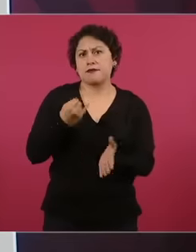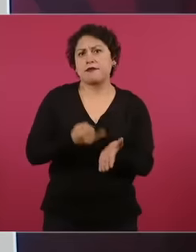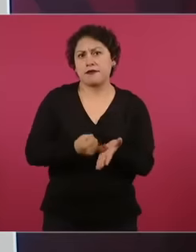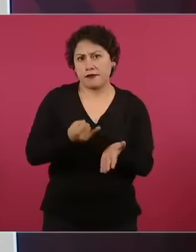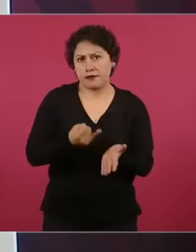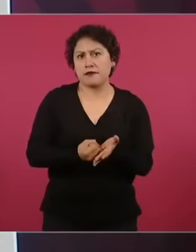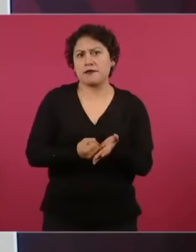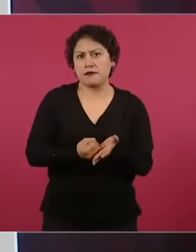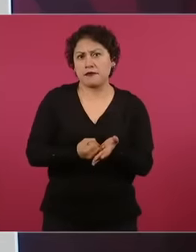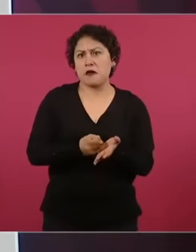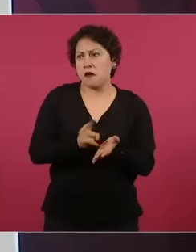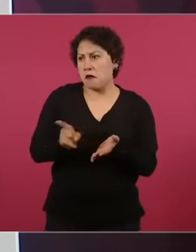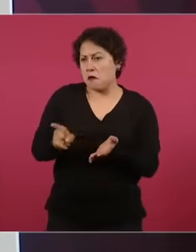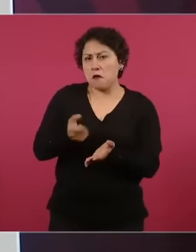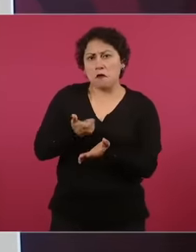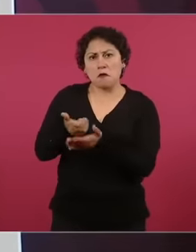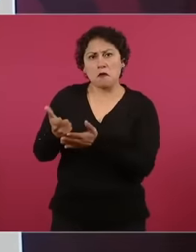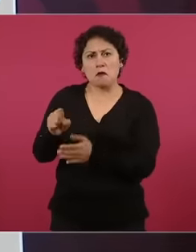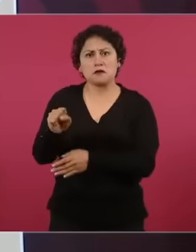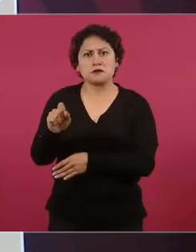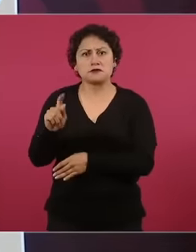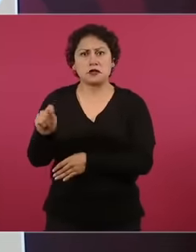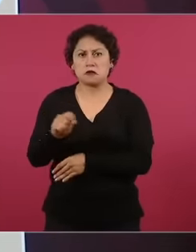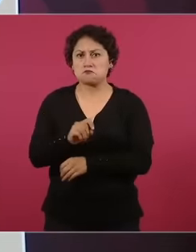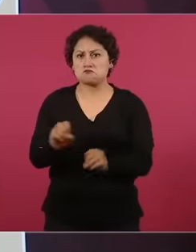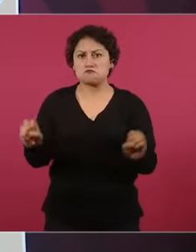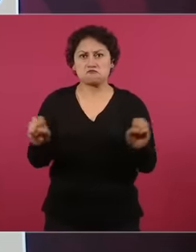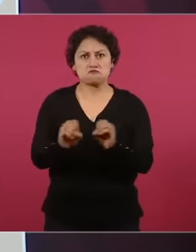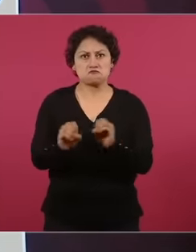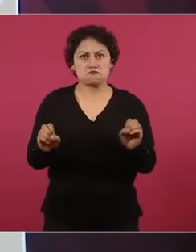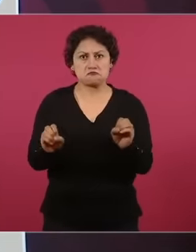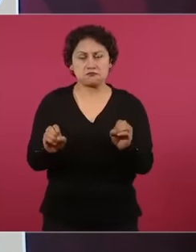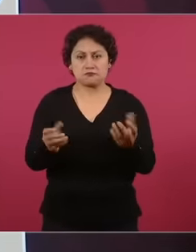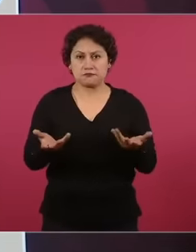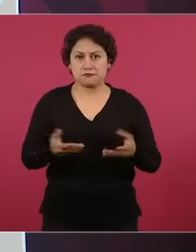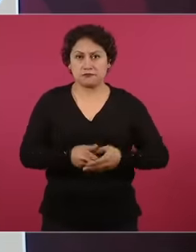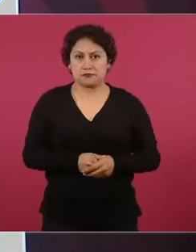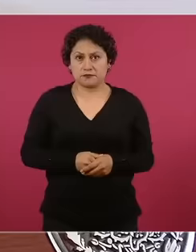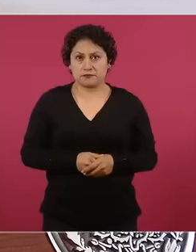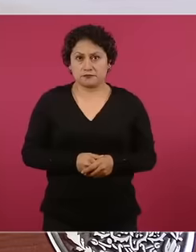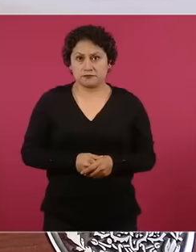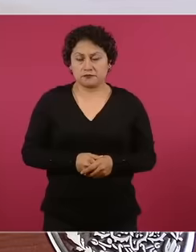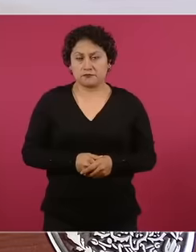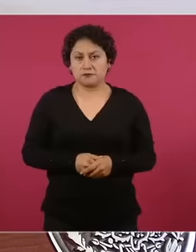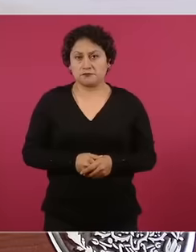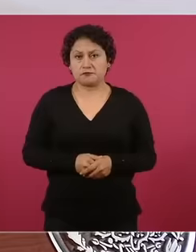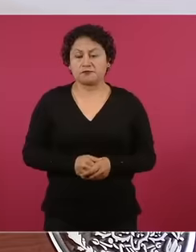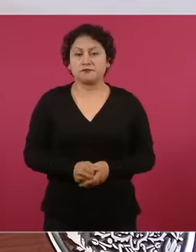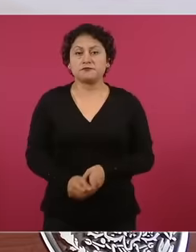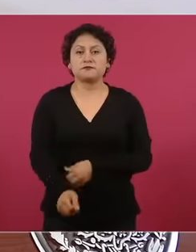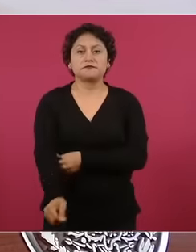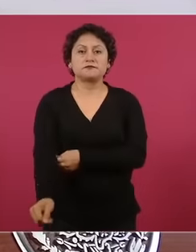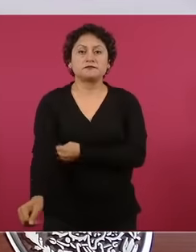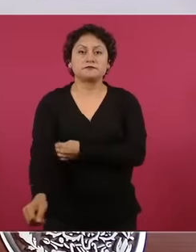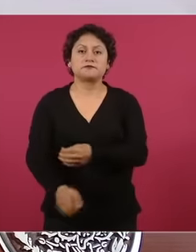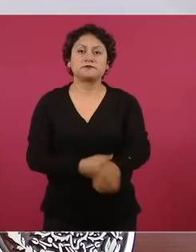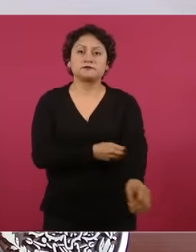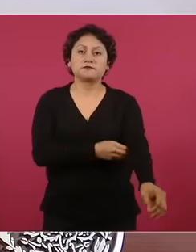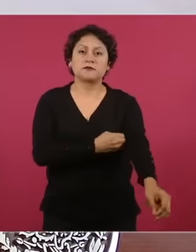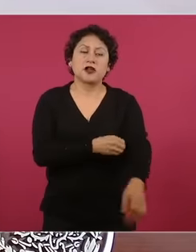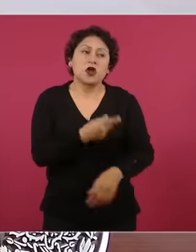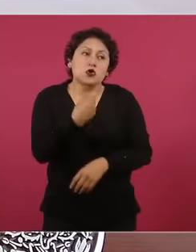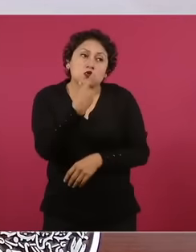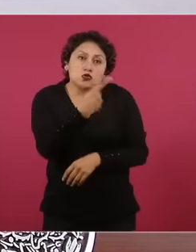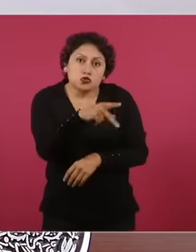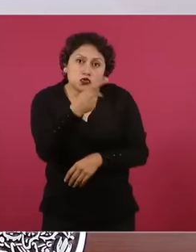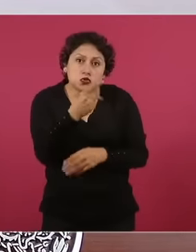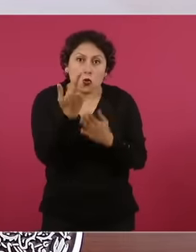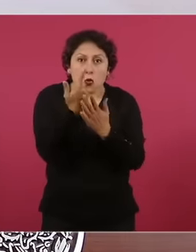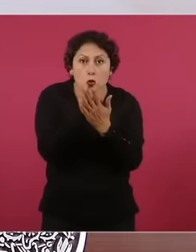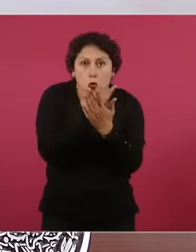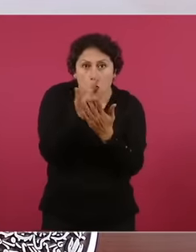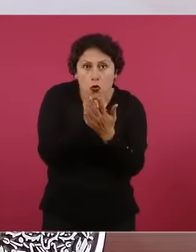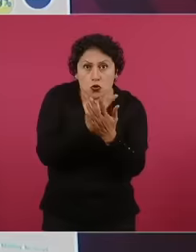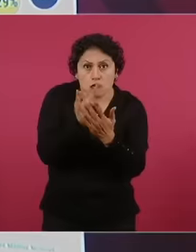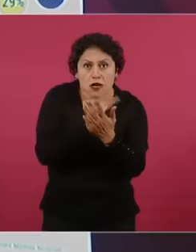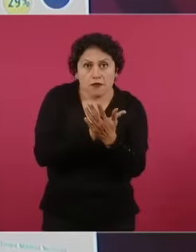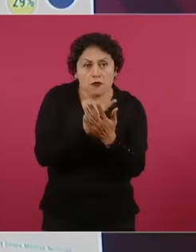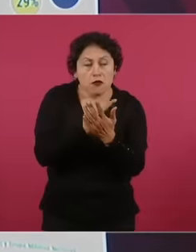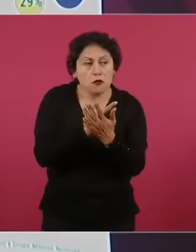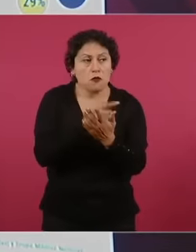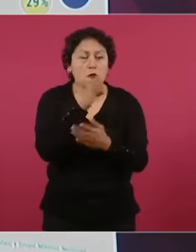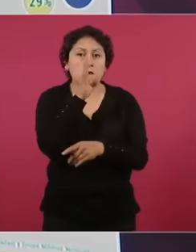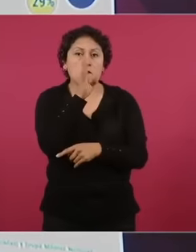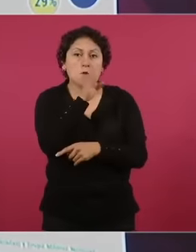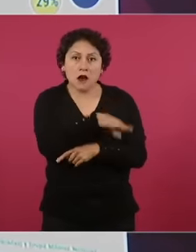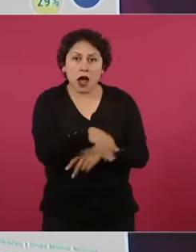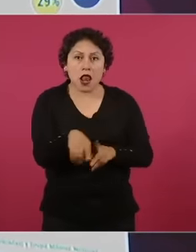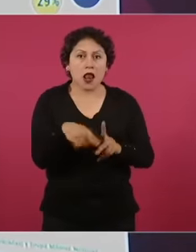SAT, their accountants, that was at the beginning, I think in